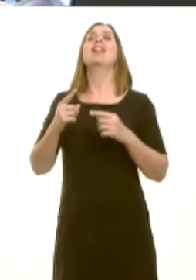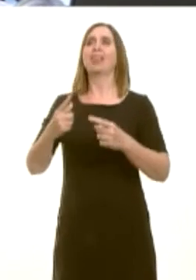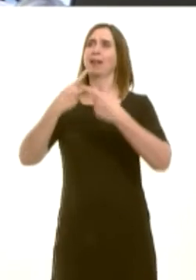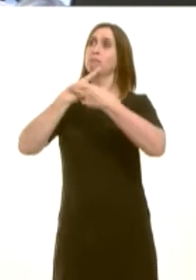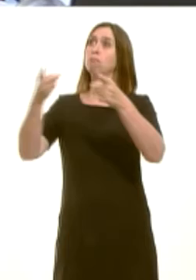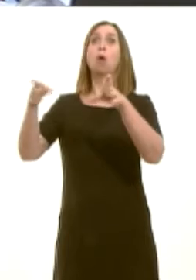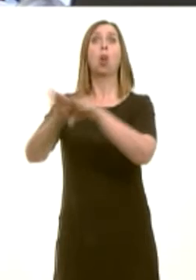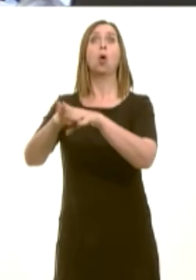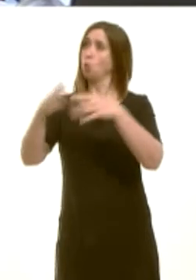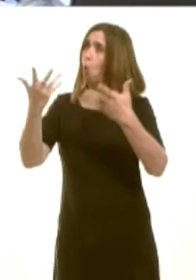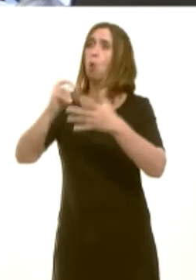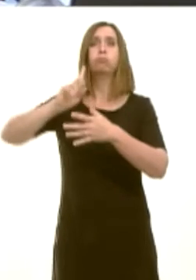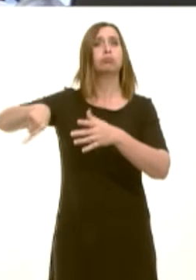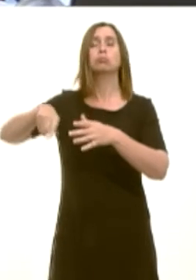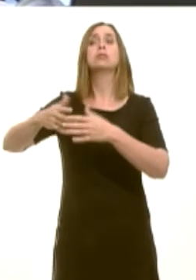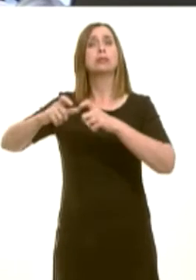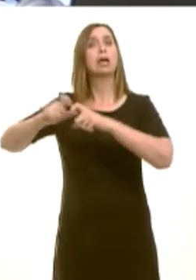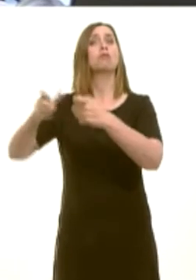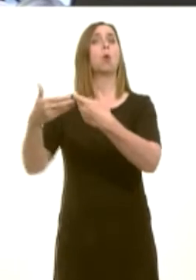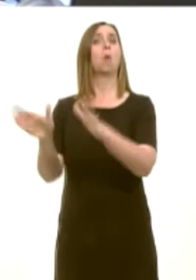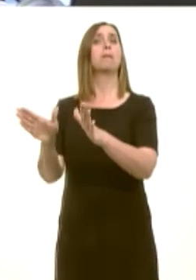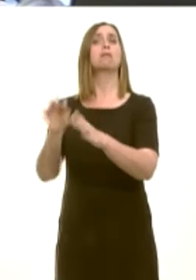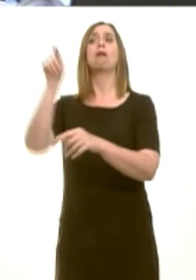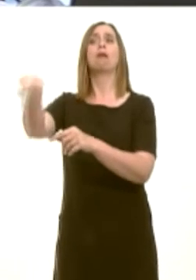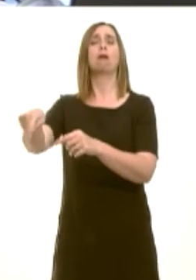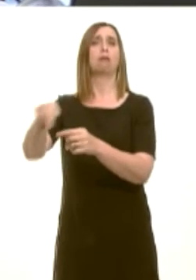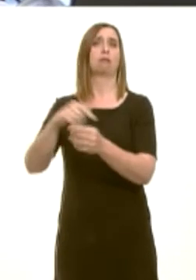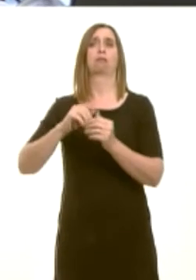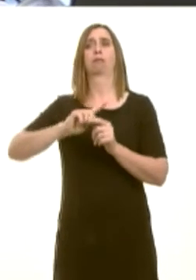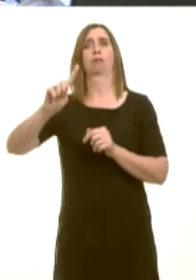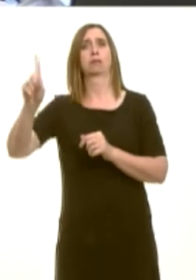being made with regard to the decision with Members not having the opportunity to scrutinise